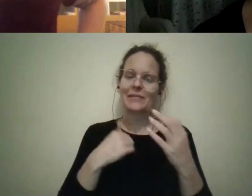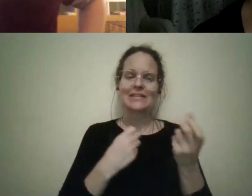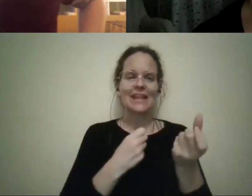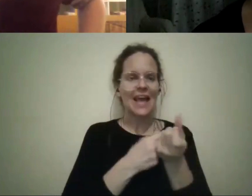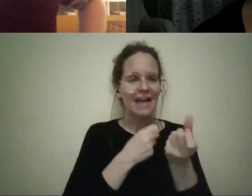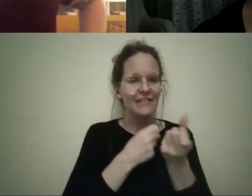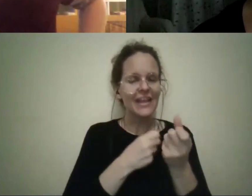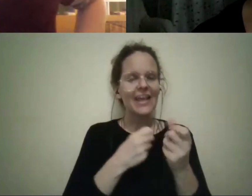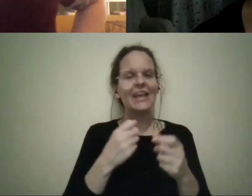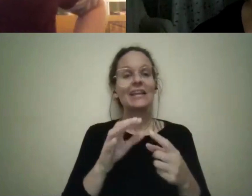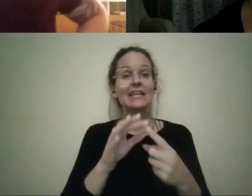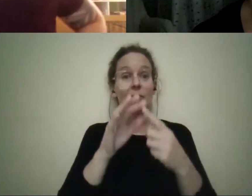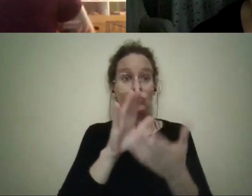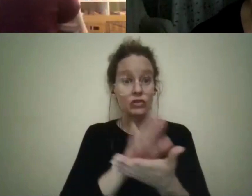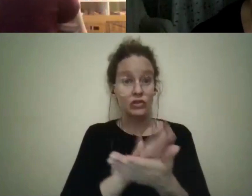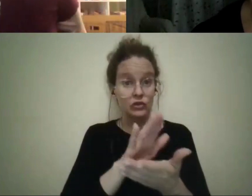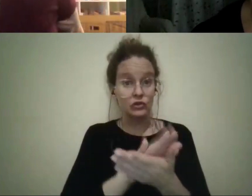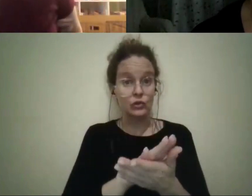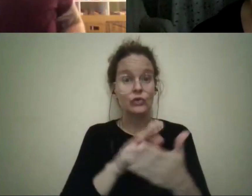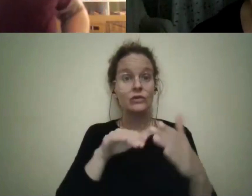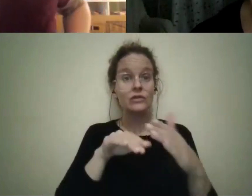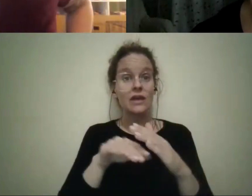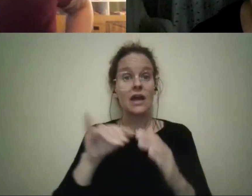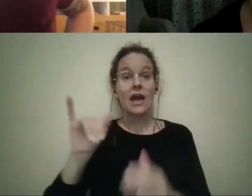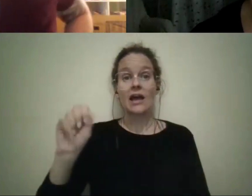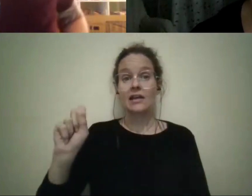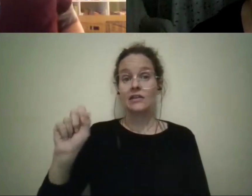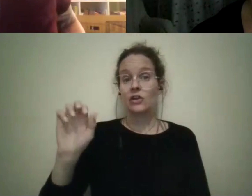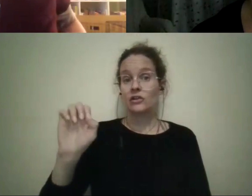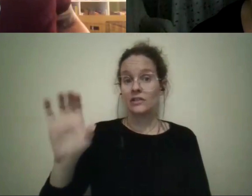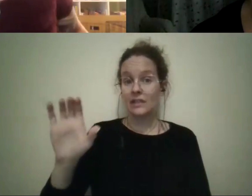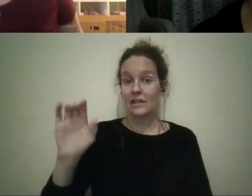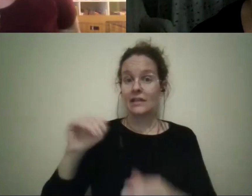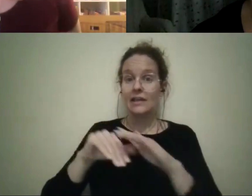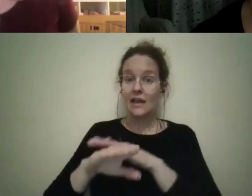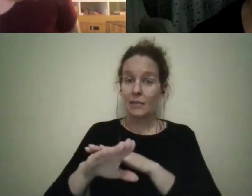especially in schools, they can come in - ISRC can come in and do assessments and